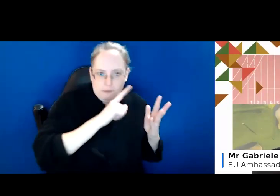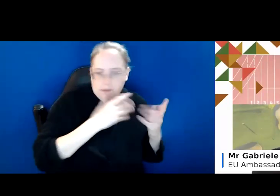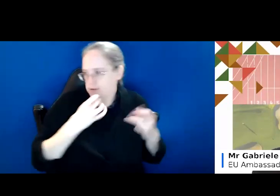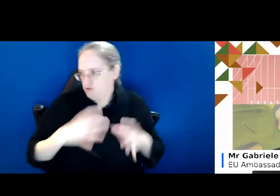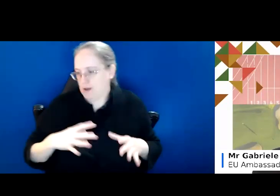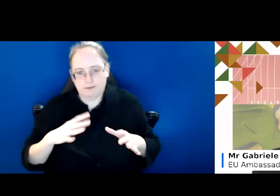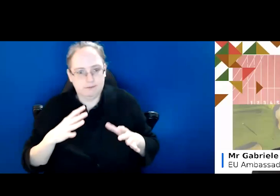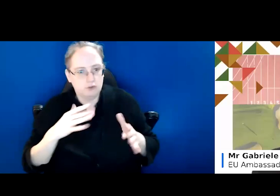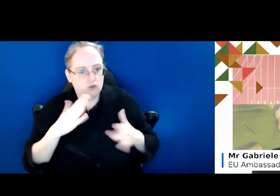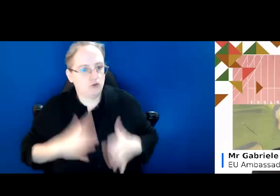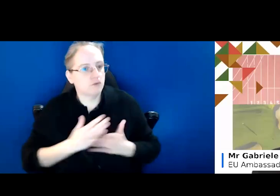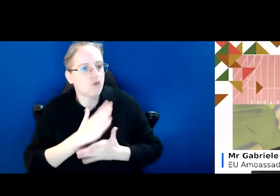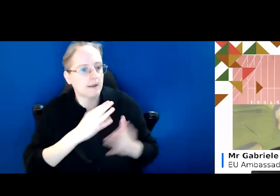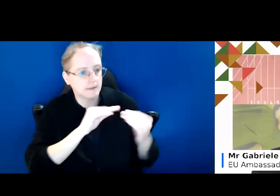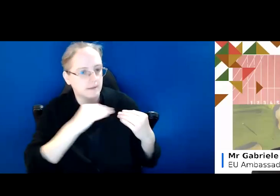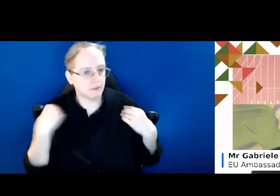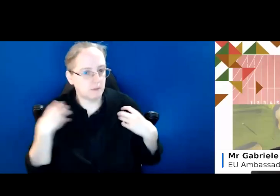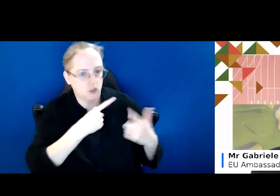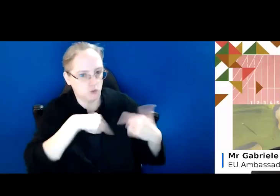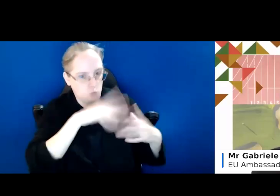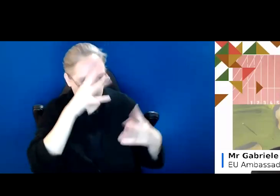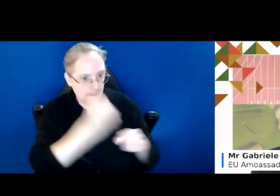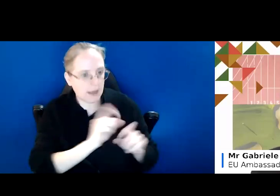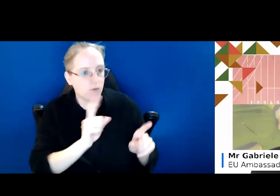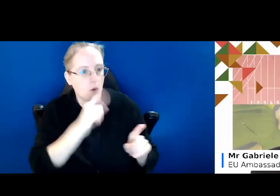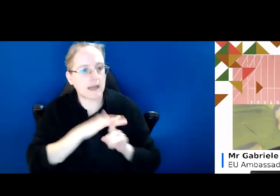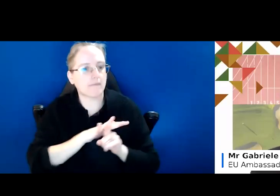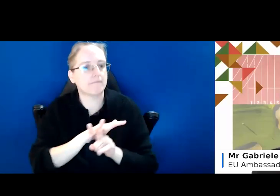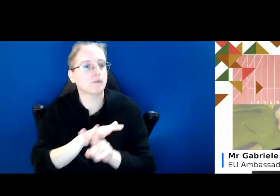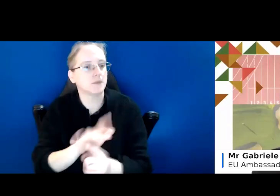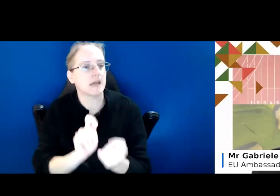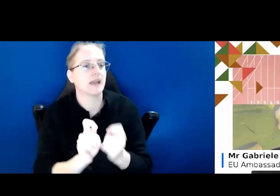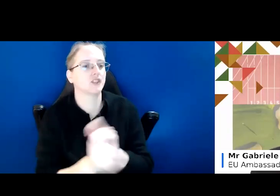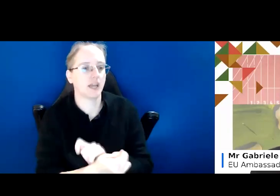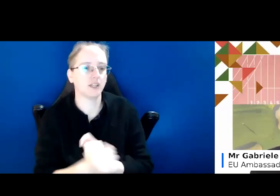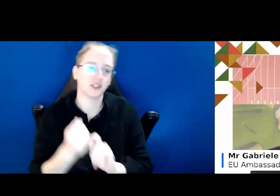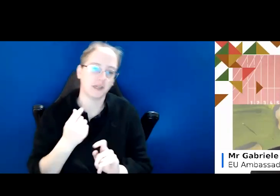in a powerful commitment to end racism in Australia,